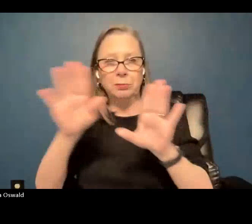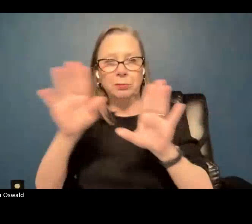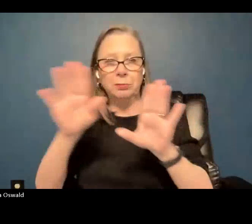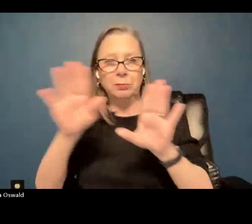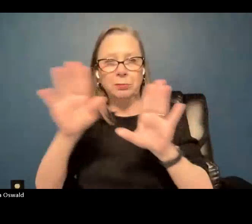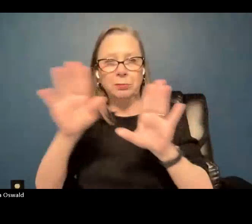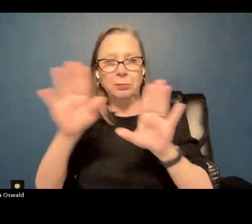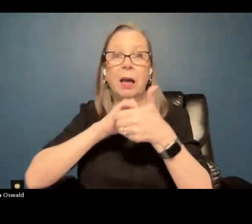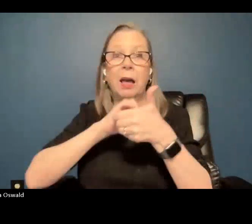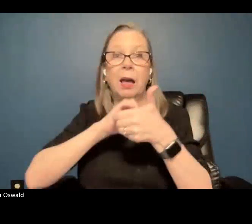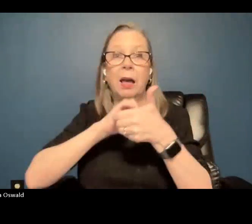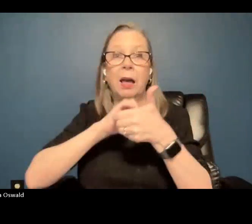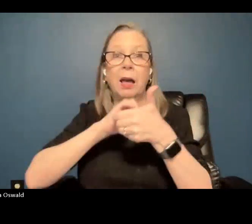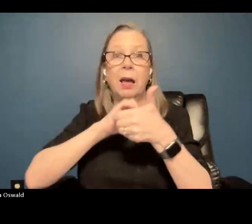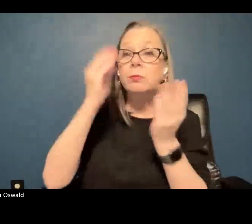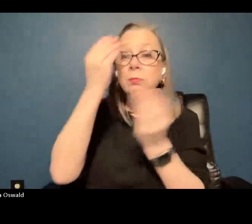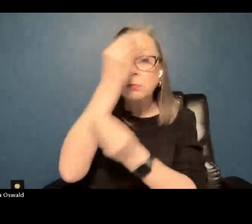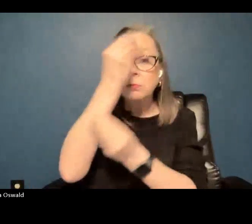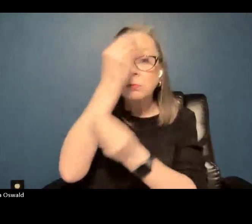ensuring that each partner knows, you know,